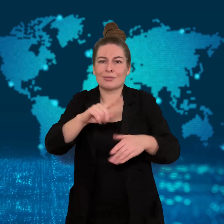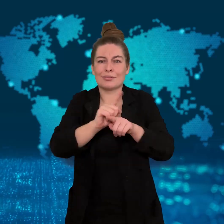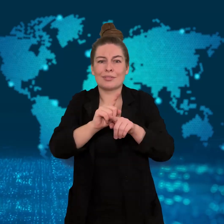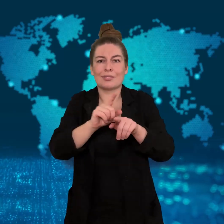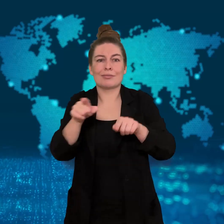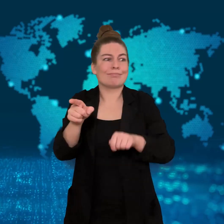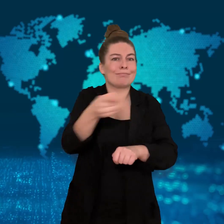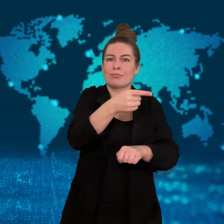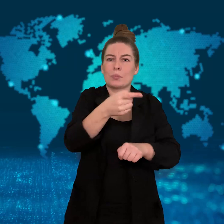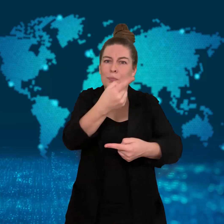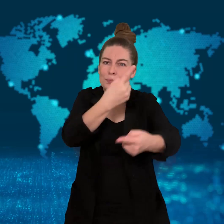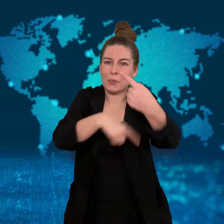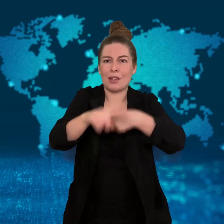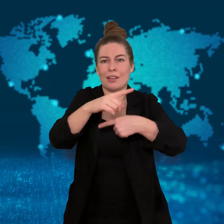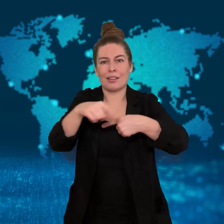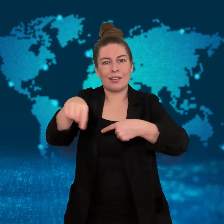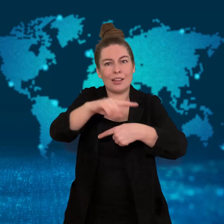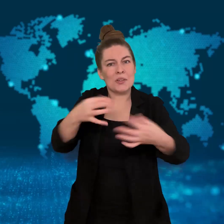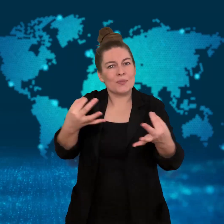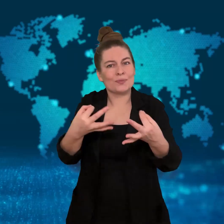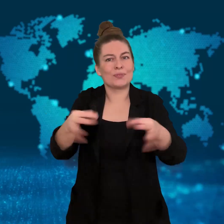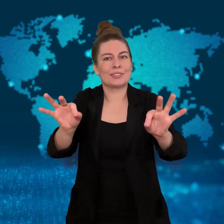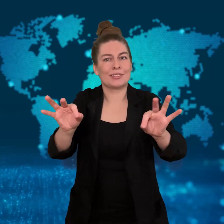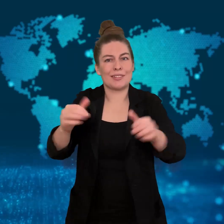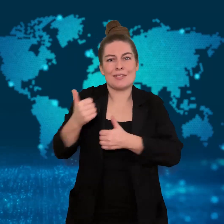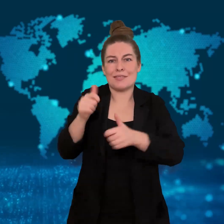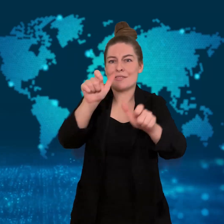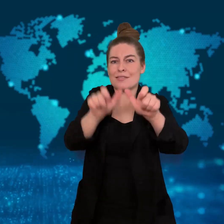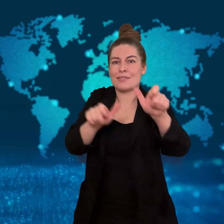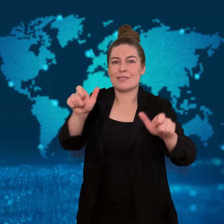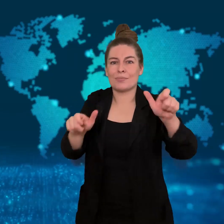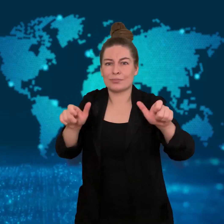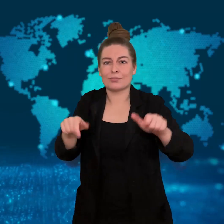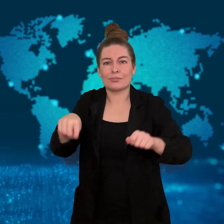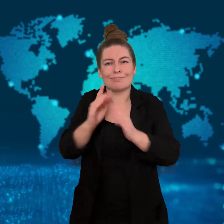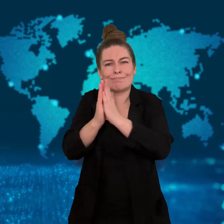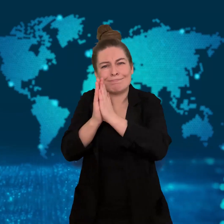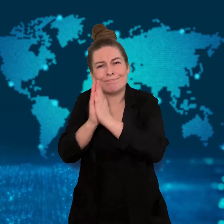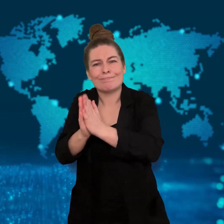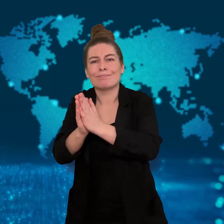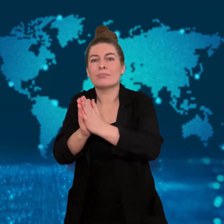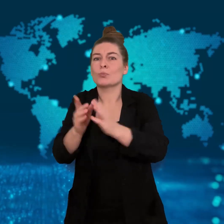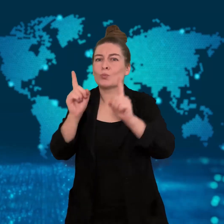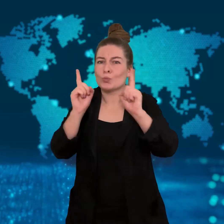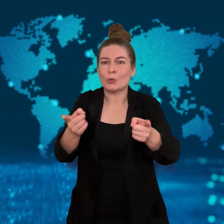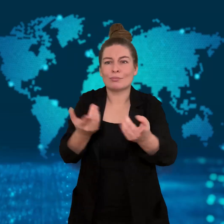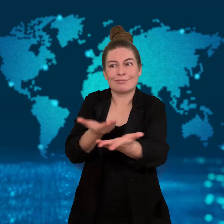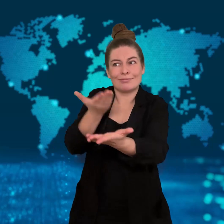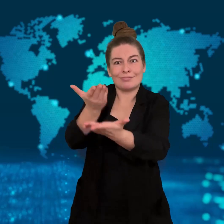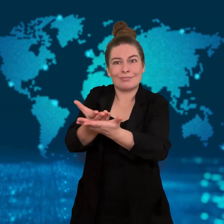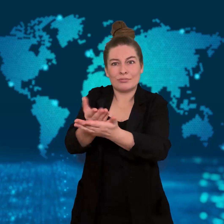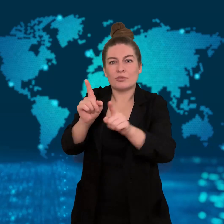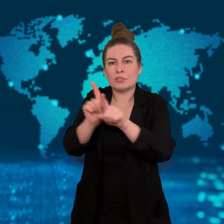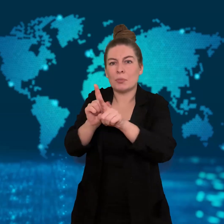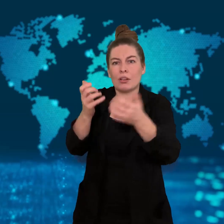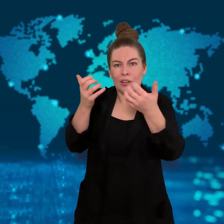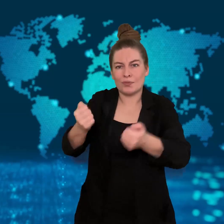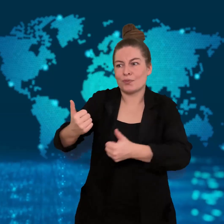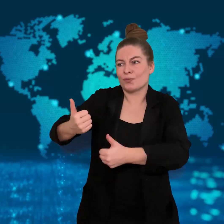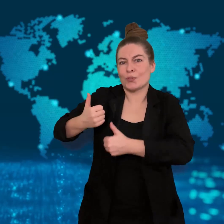The protests have asked that contract soldiers be sent instead.